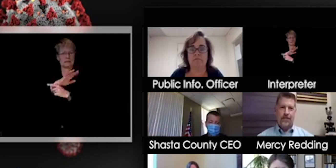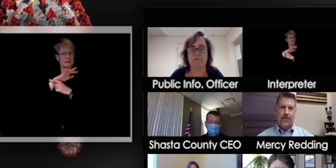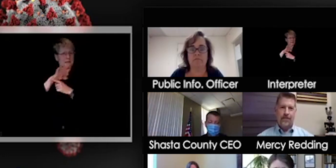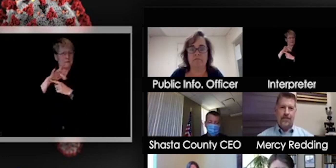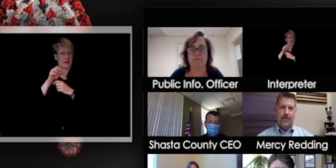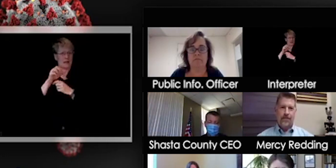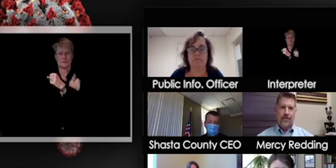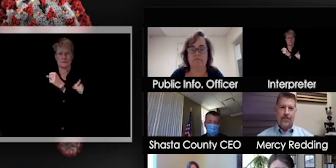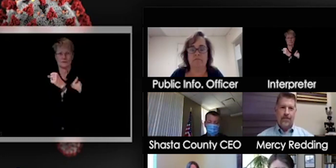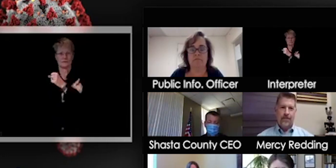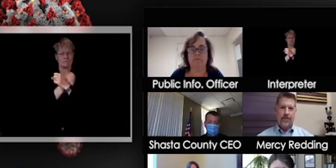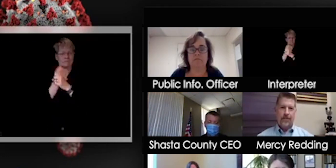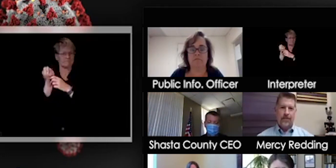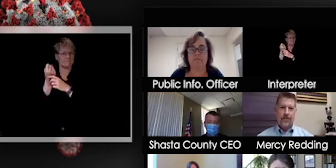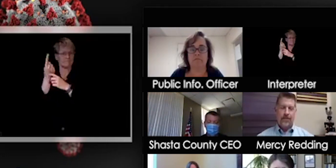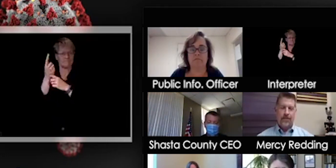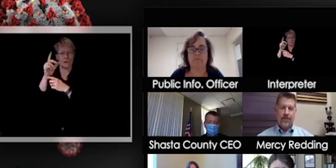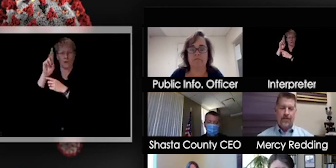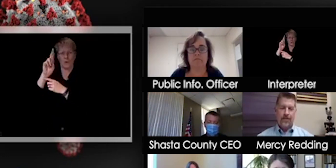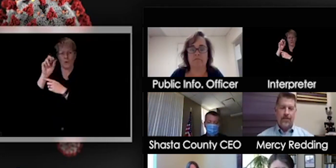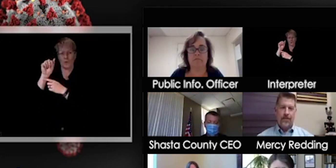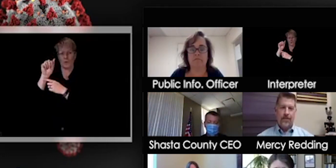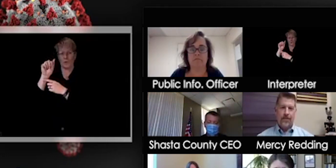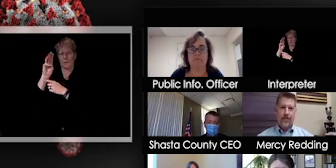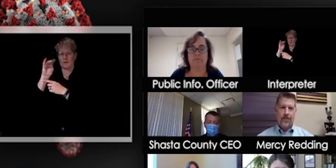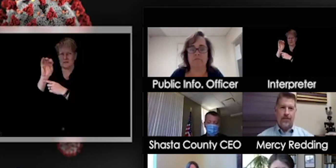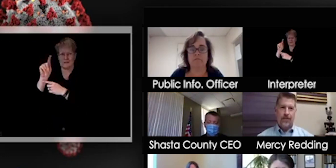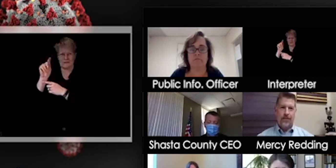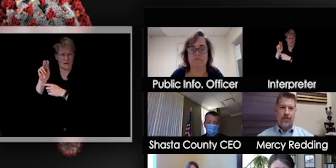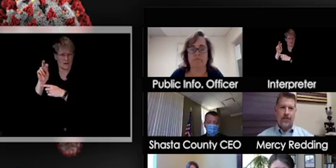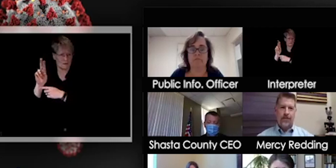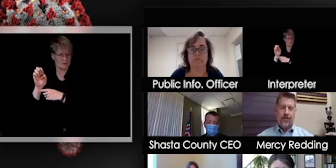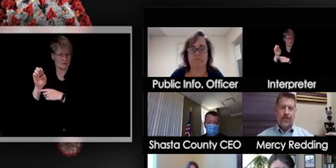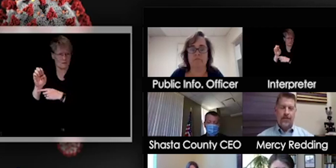shortens the length of stay, that kind of a thing. The research shows that it does.